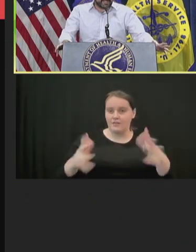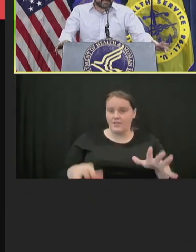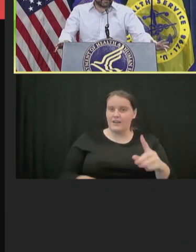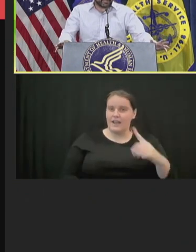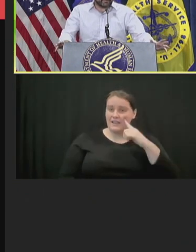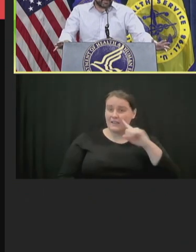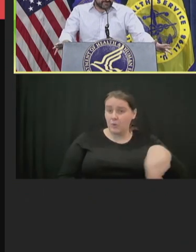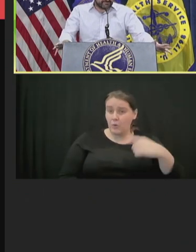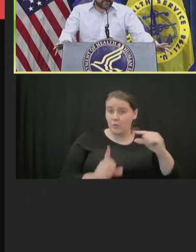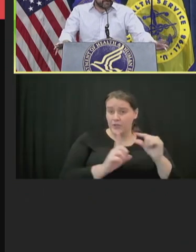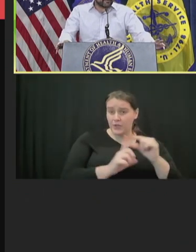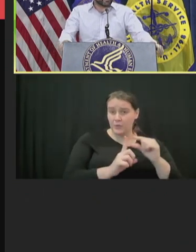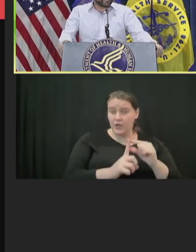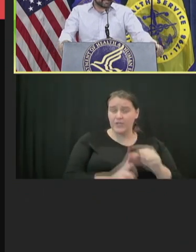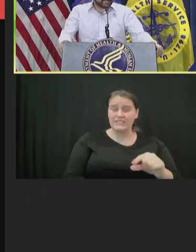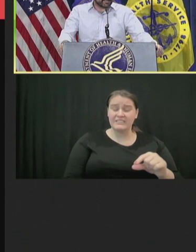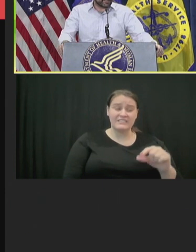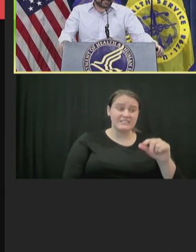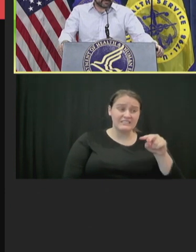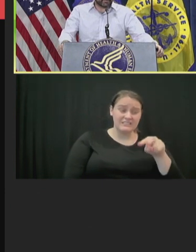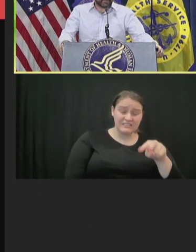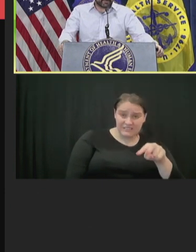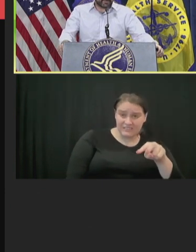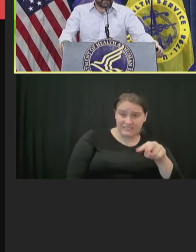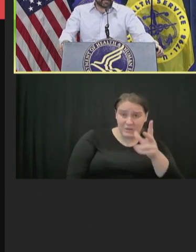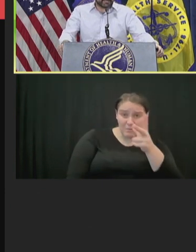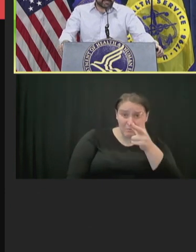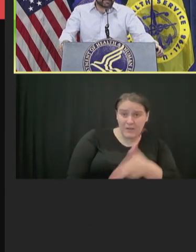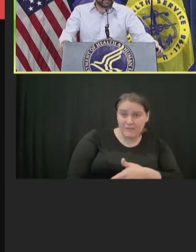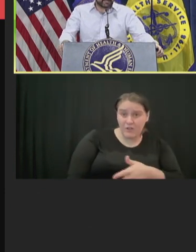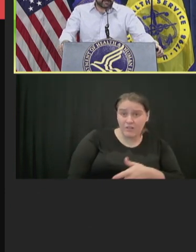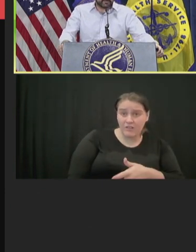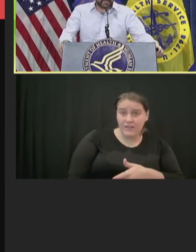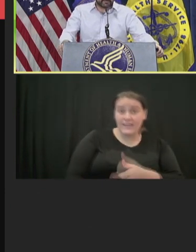really pitiful for a disease that causes 1.3 million deaths a year and makes over